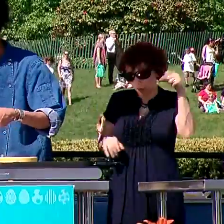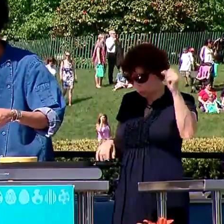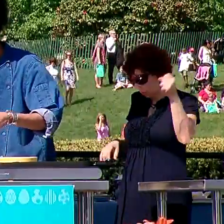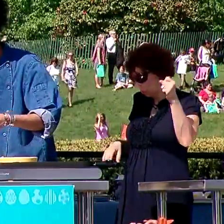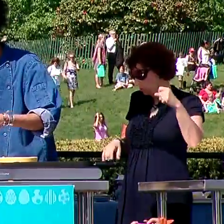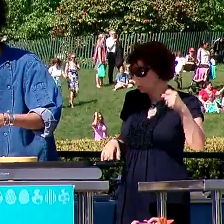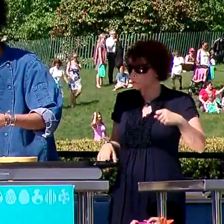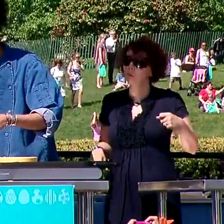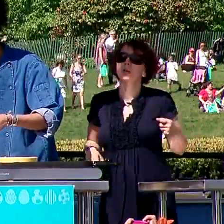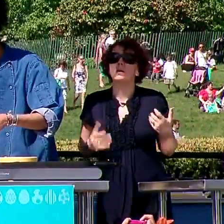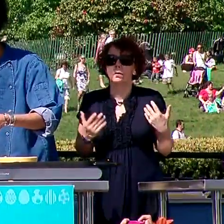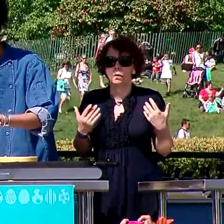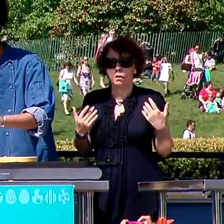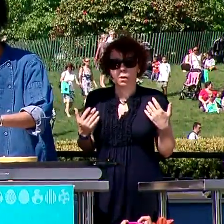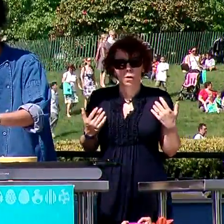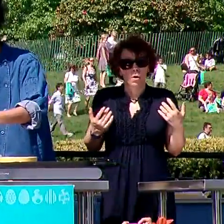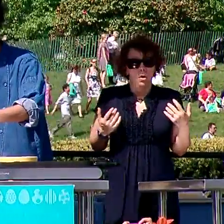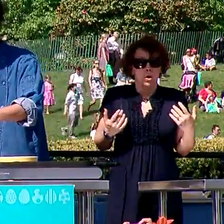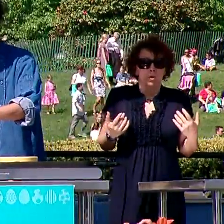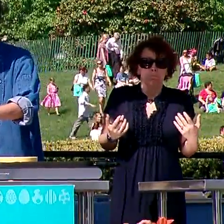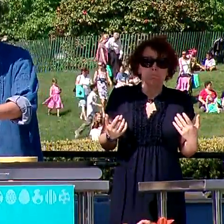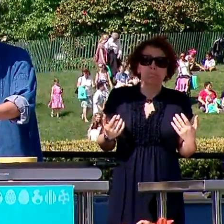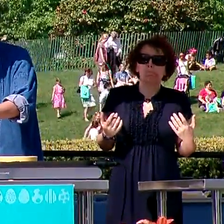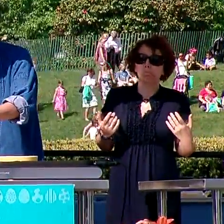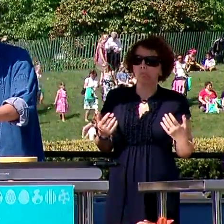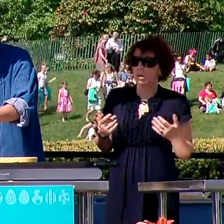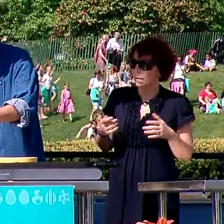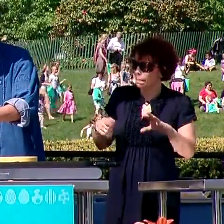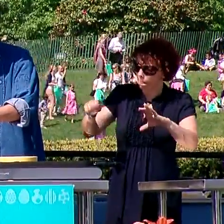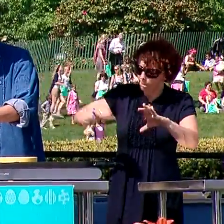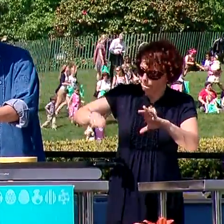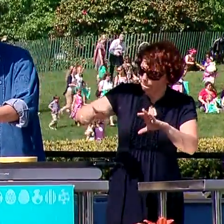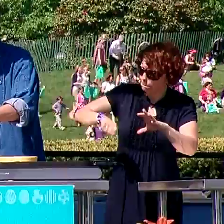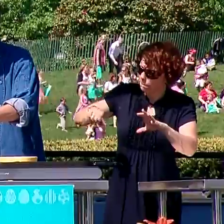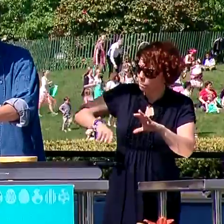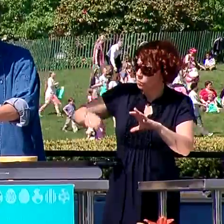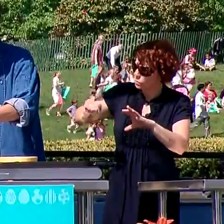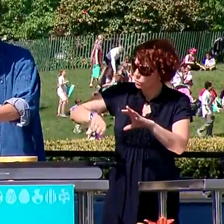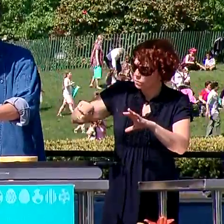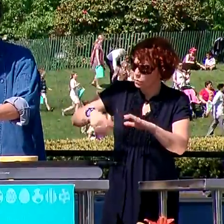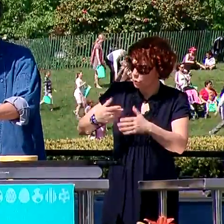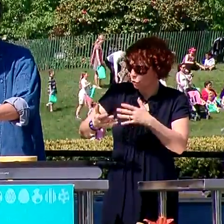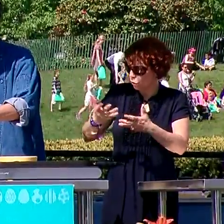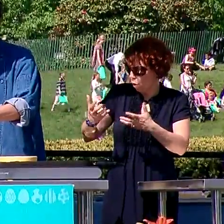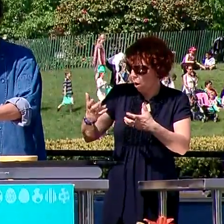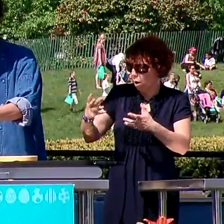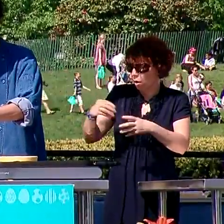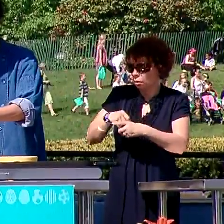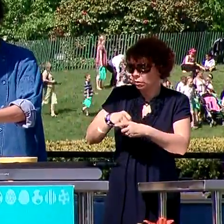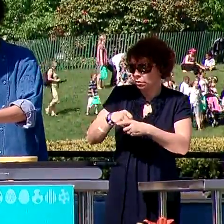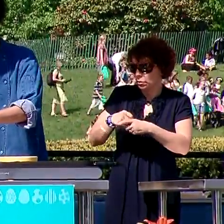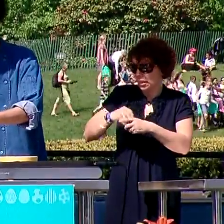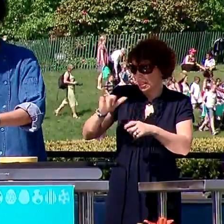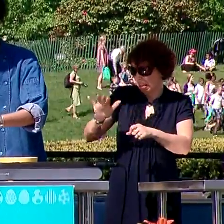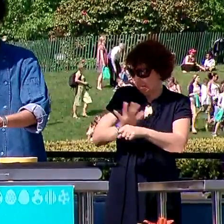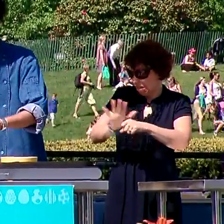So here you go. And then scrape your -- scrape what you want in there. Is that enough? Okay.